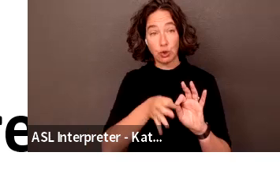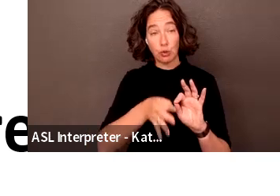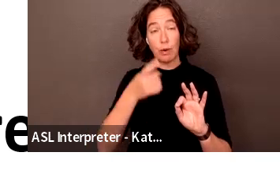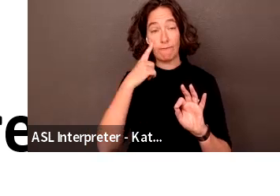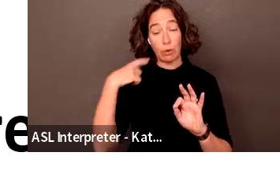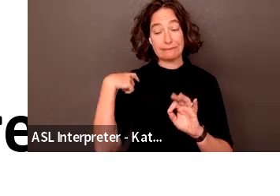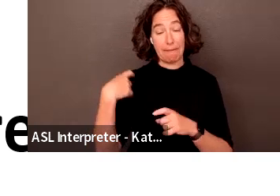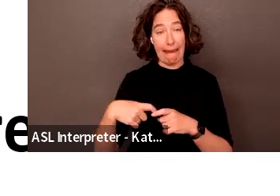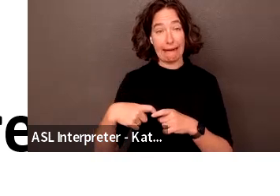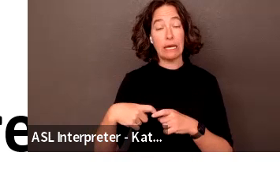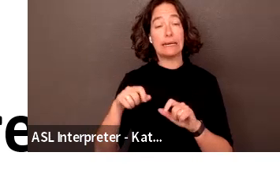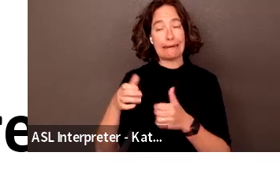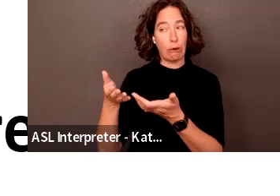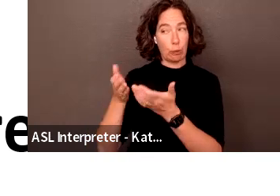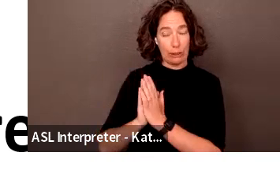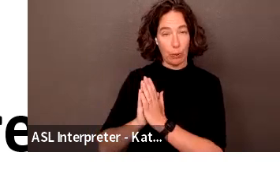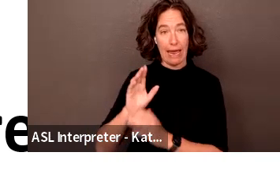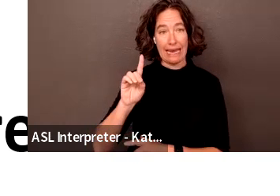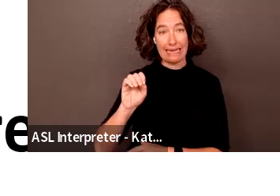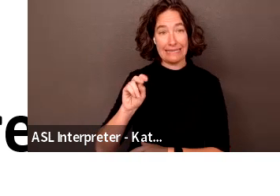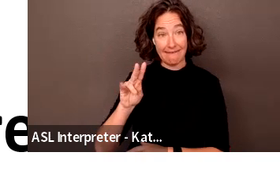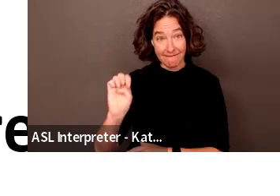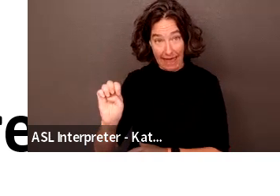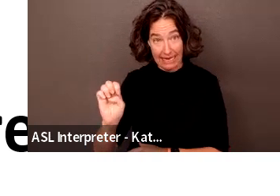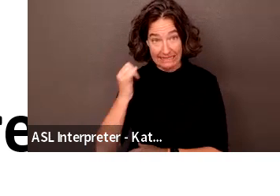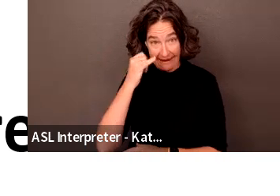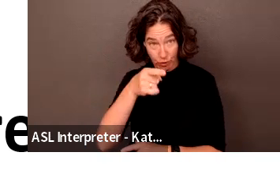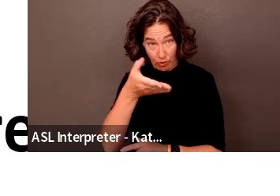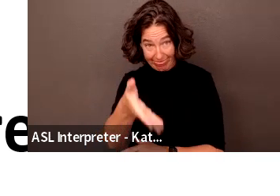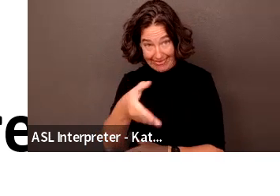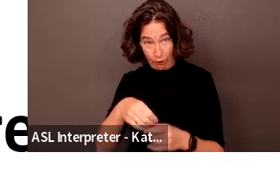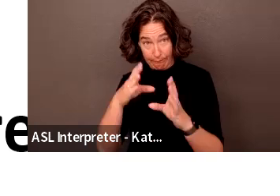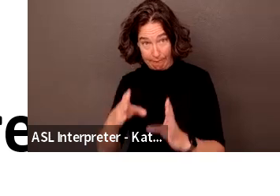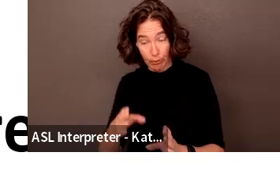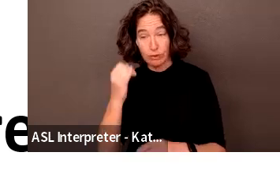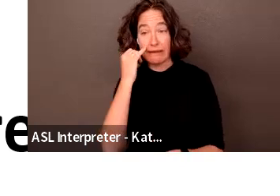heart. So to achieve this objective, we will